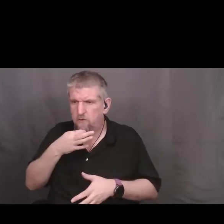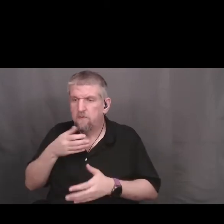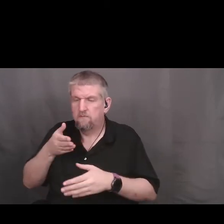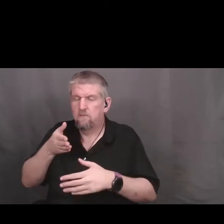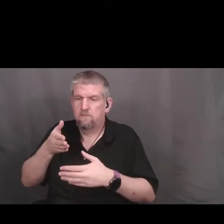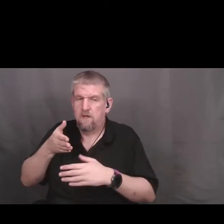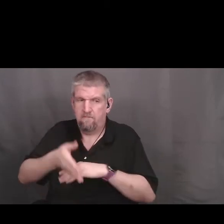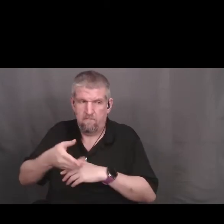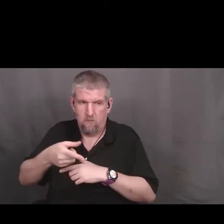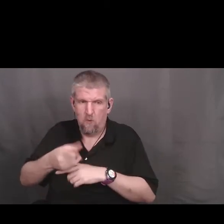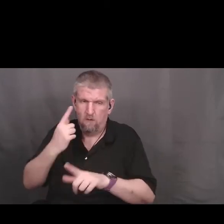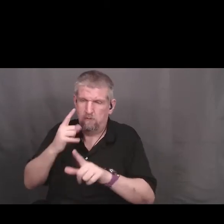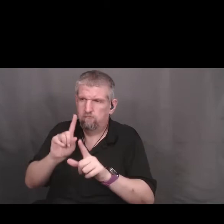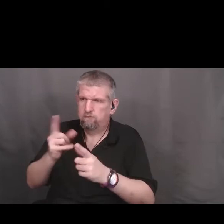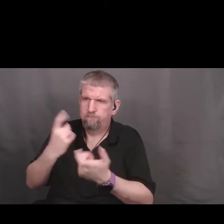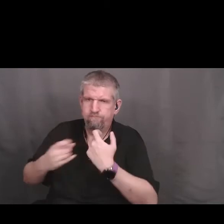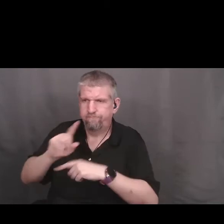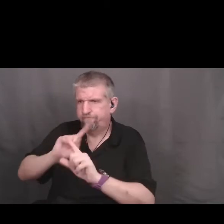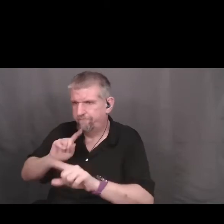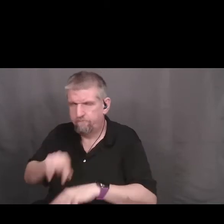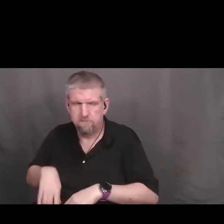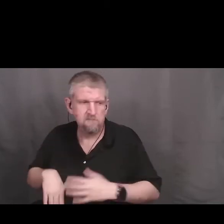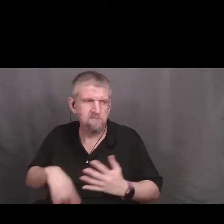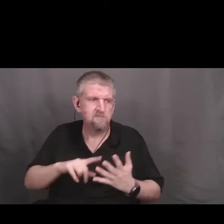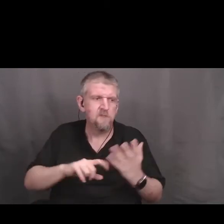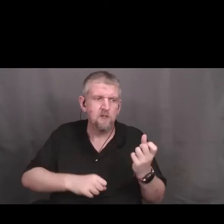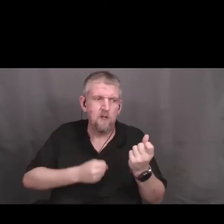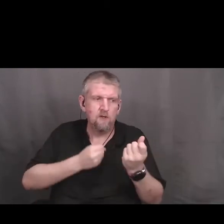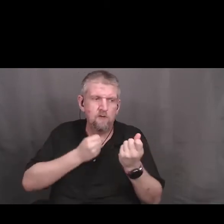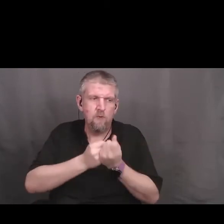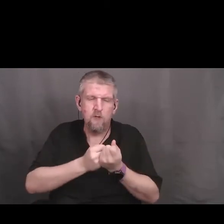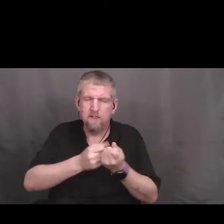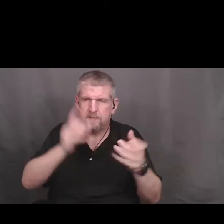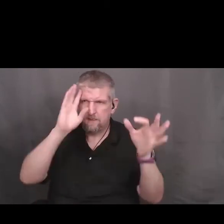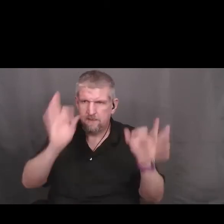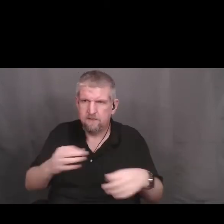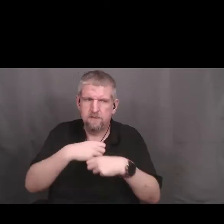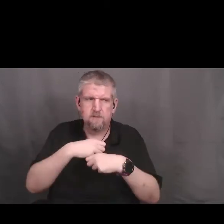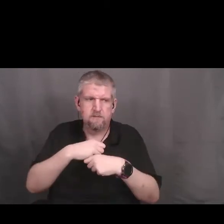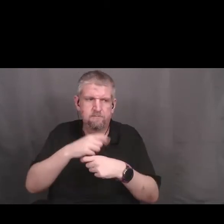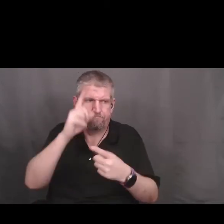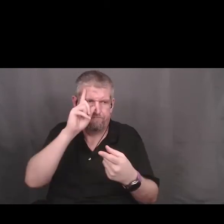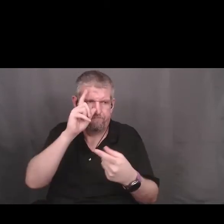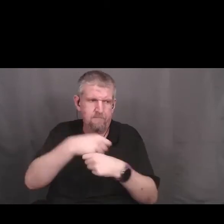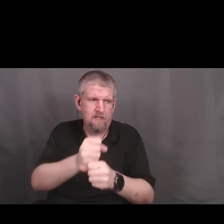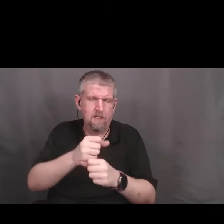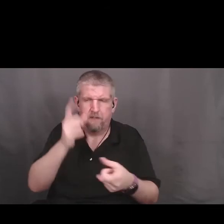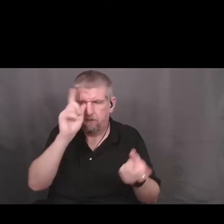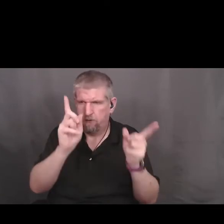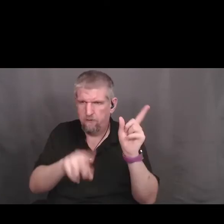is supported decision-making agreements. These are agreements that, I know schools a lot of times